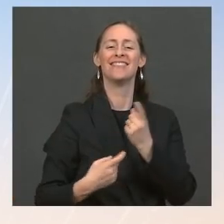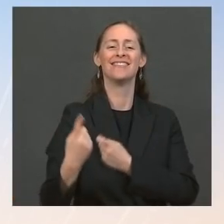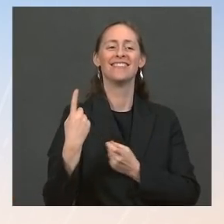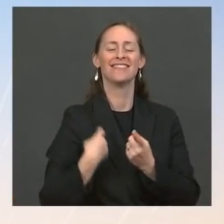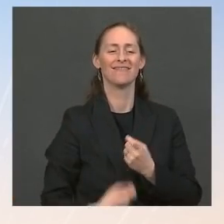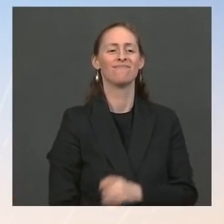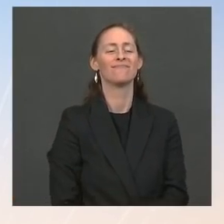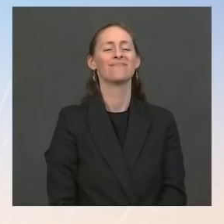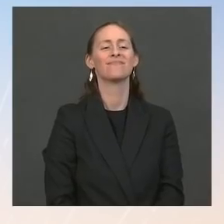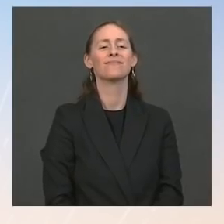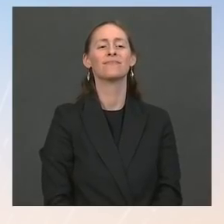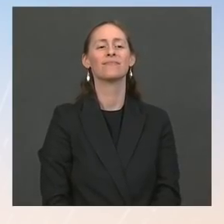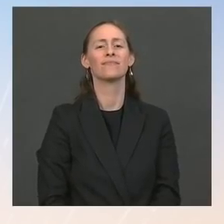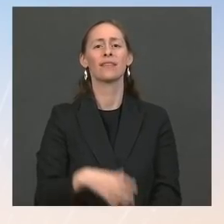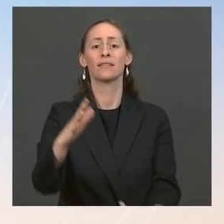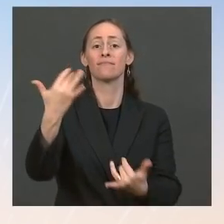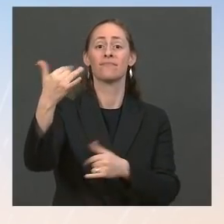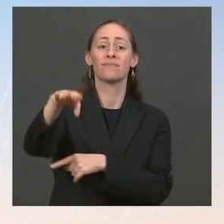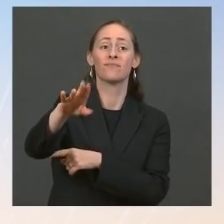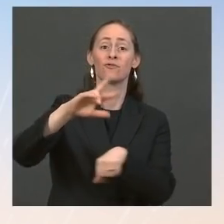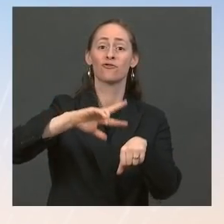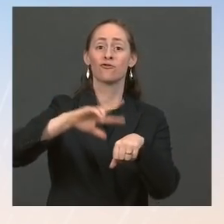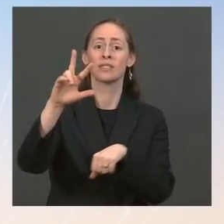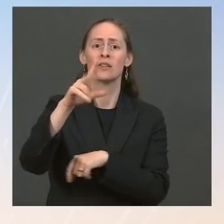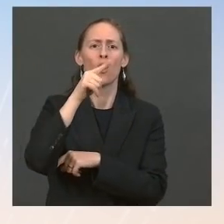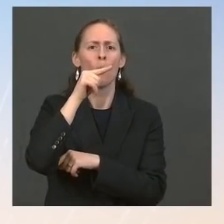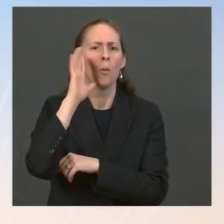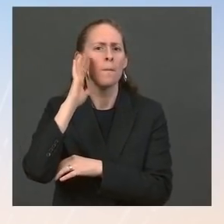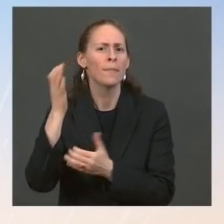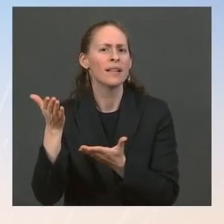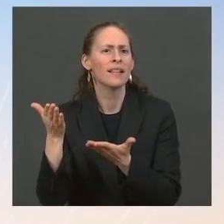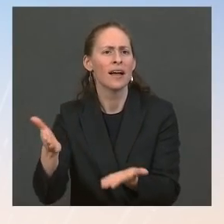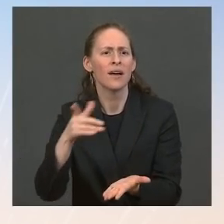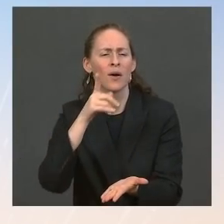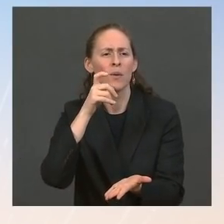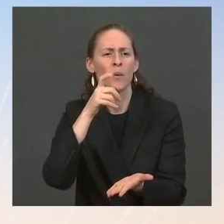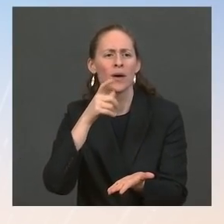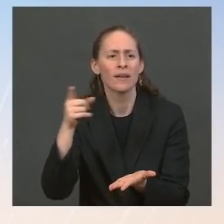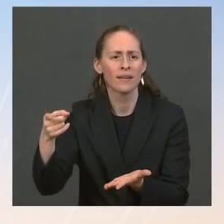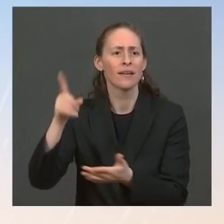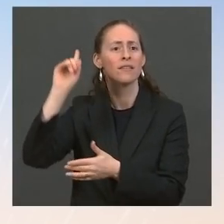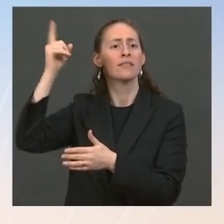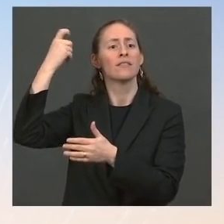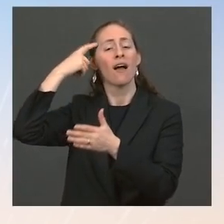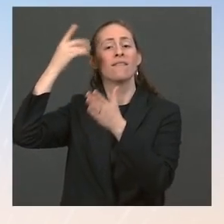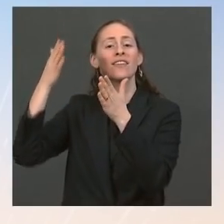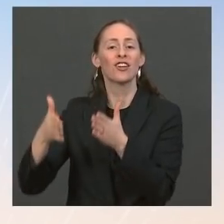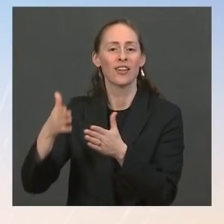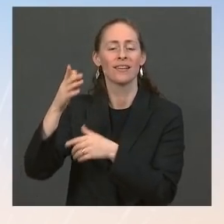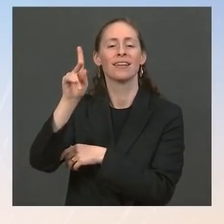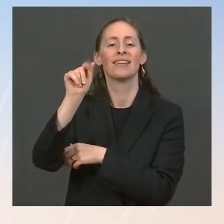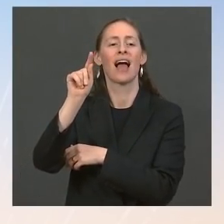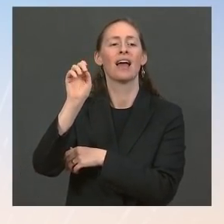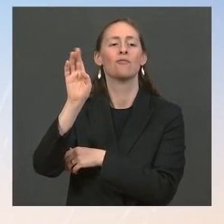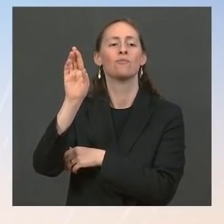you reminded me of it when you asked about governors: Governor Kate Brown of Oregon; Governor Larry Hogan of Maryland; Governor John Bel